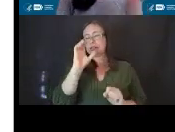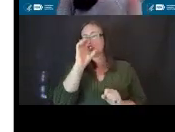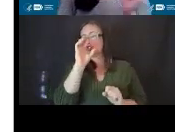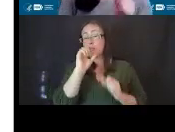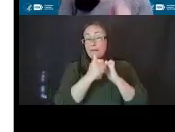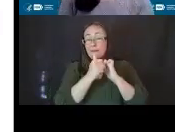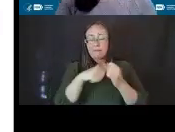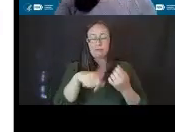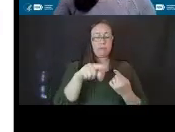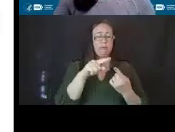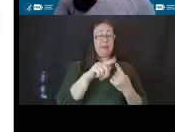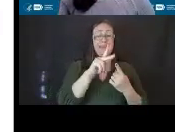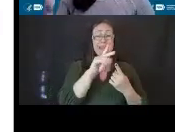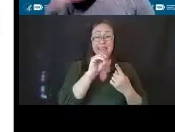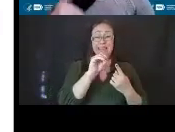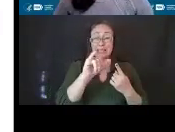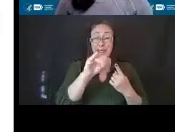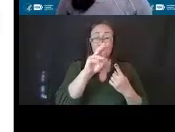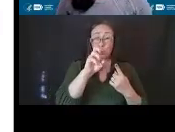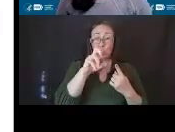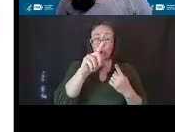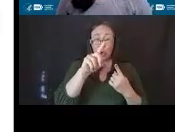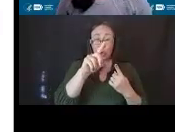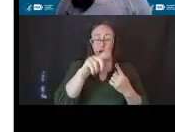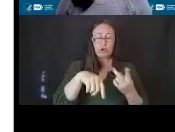or an R01 equivalent substantial award is,